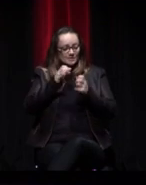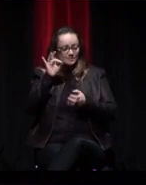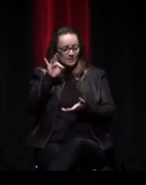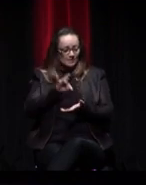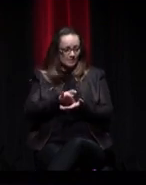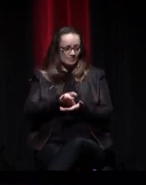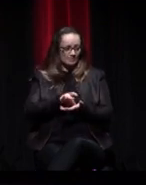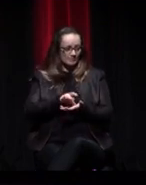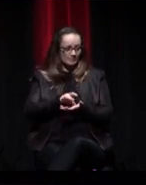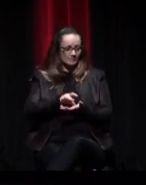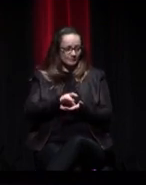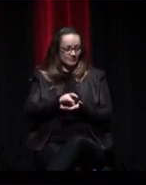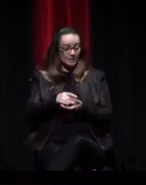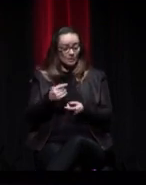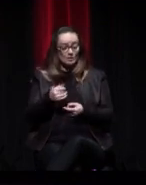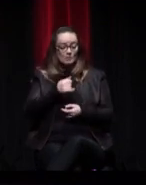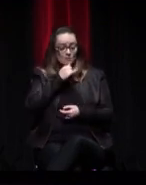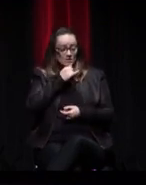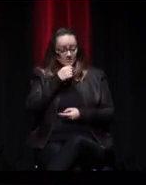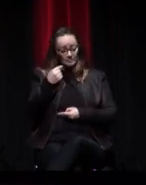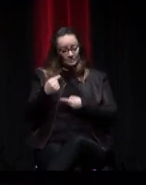A fruitful political debate